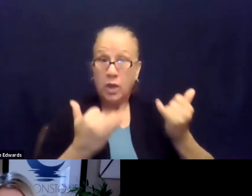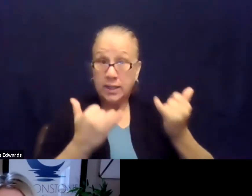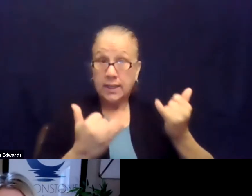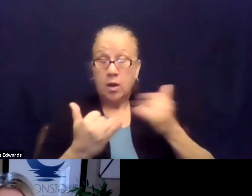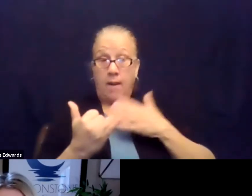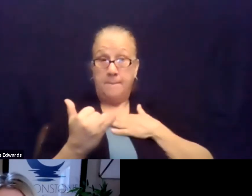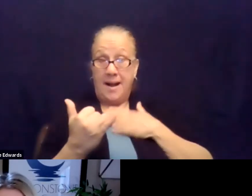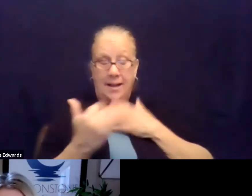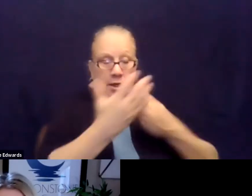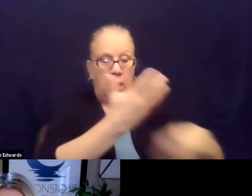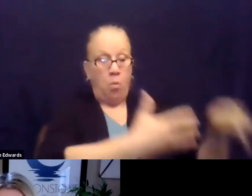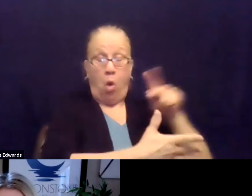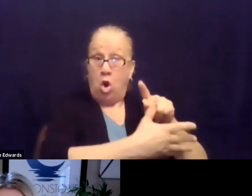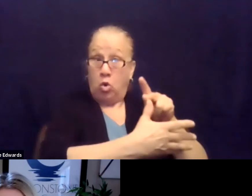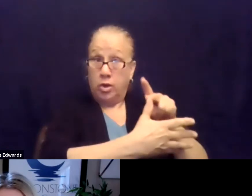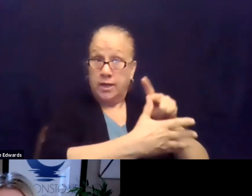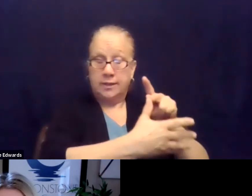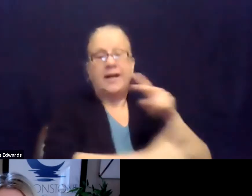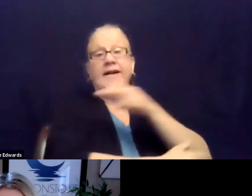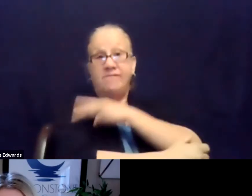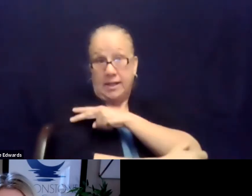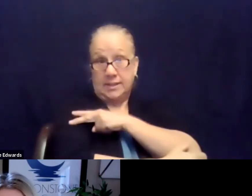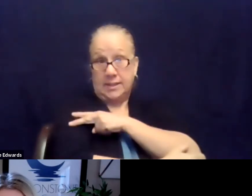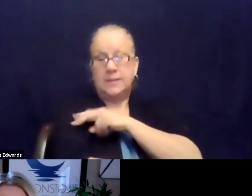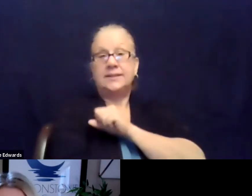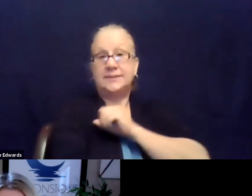priority would be vaccinating your staff and artists, and